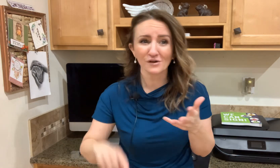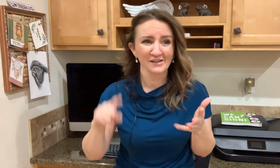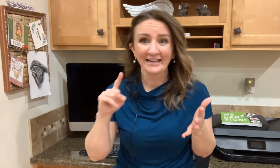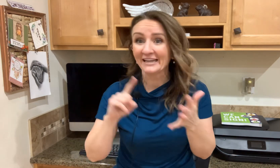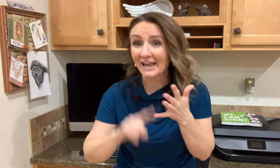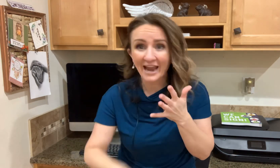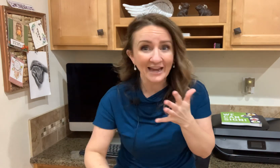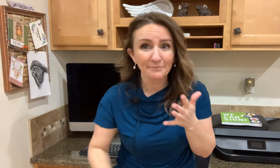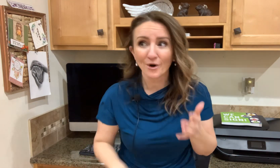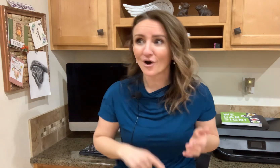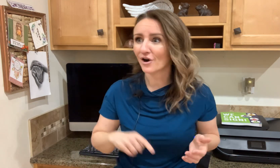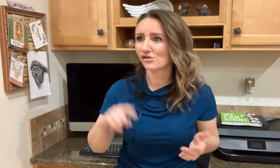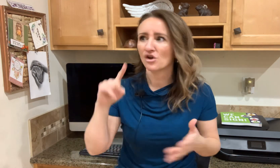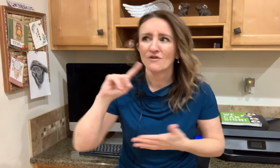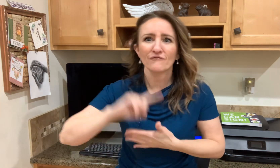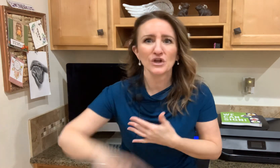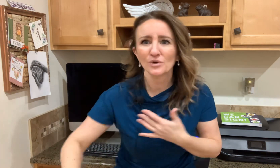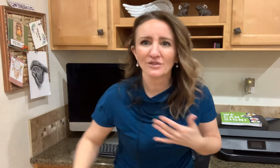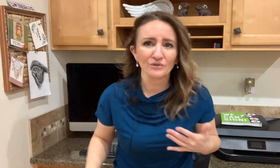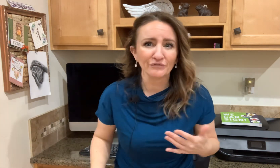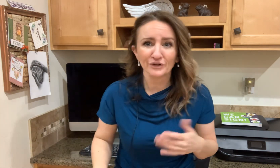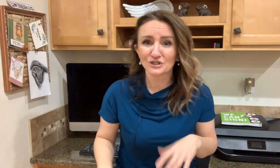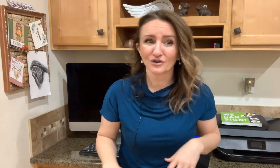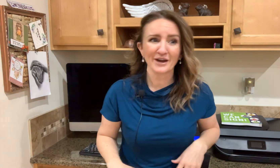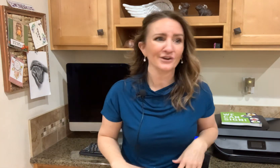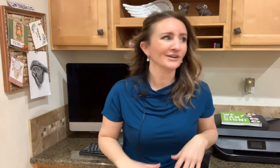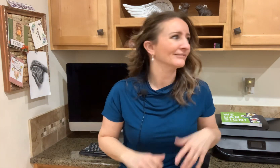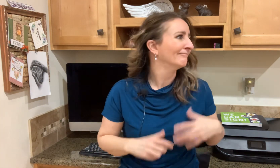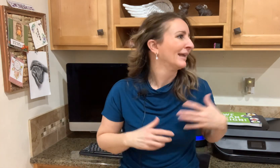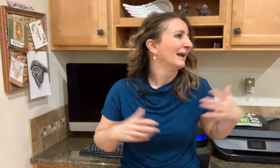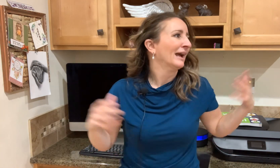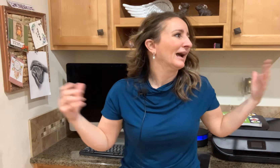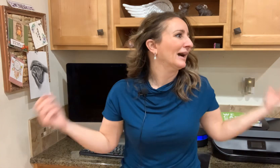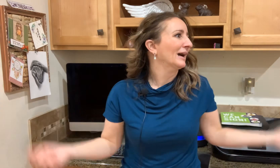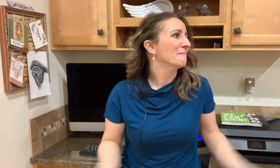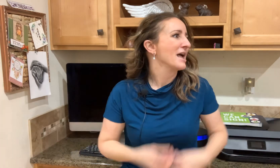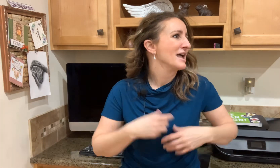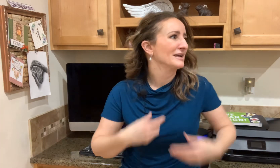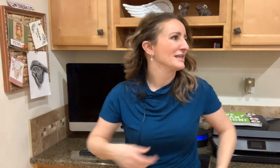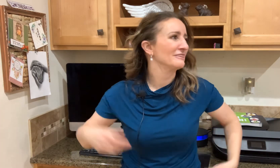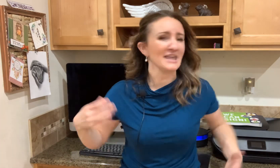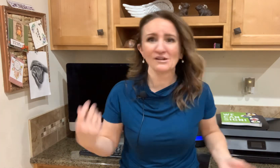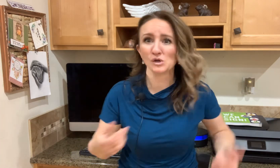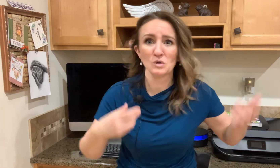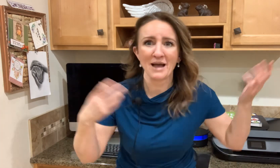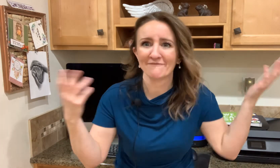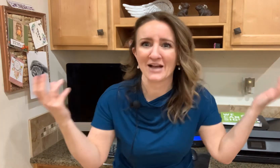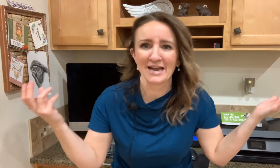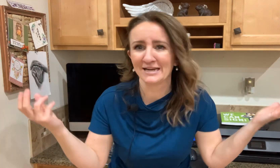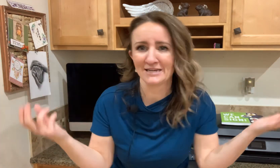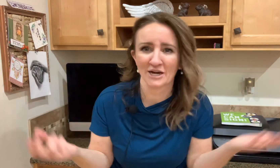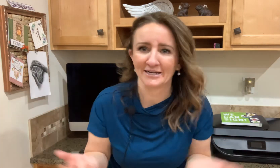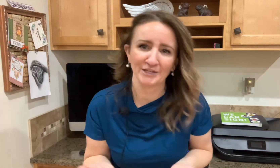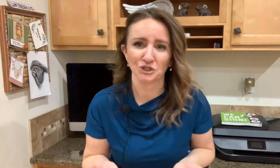candy bars, food in the refrigerator or things you might find on a nature walk,